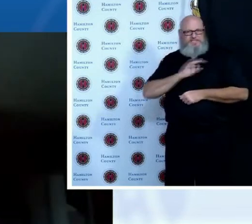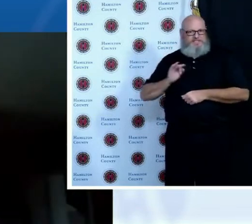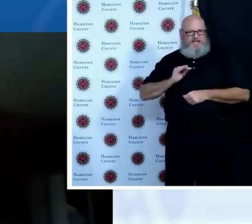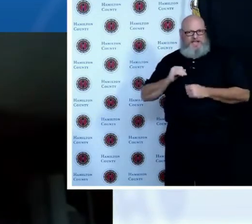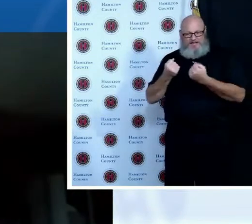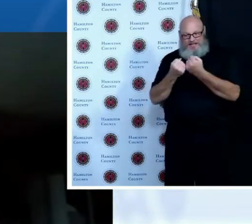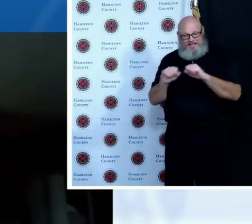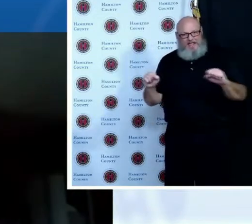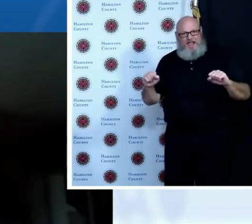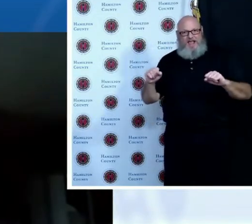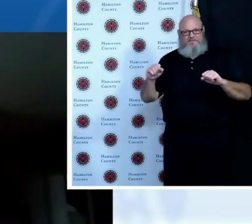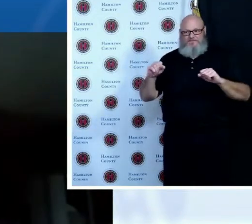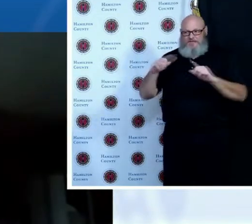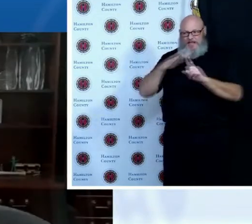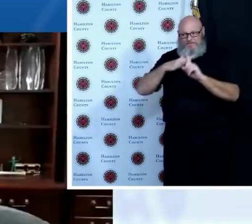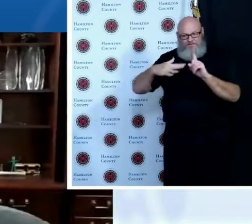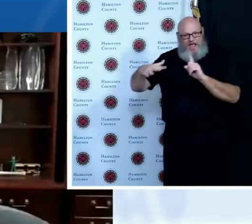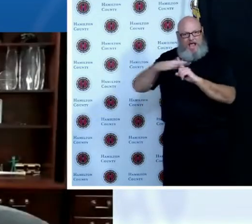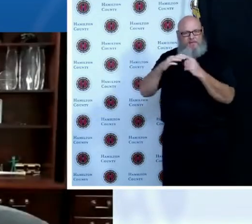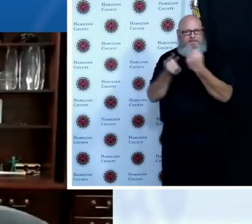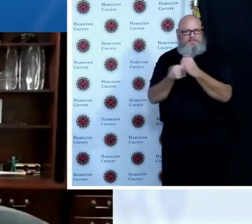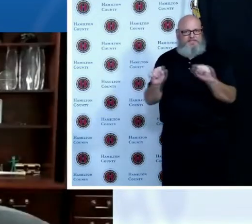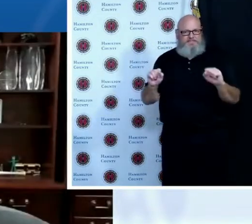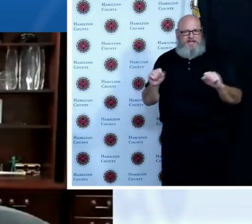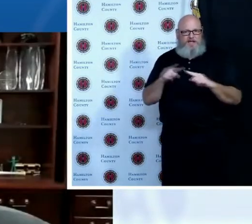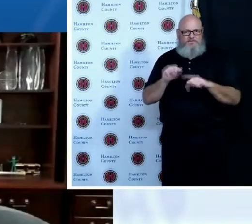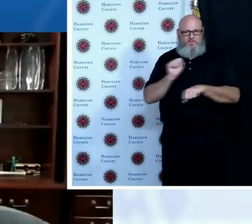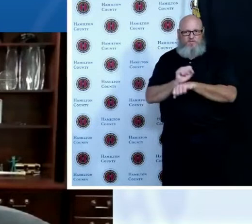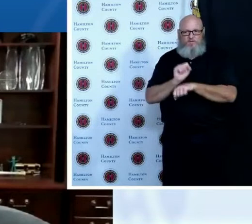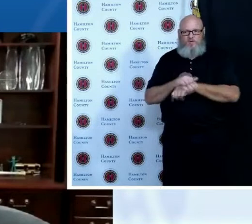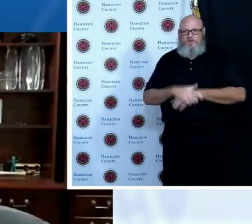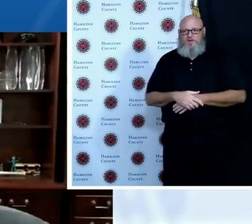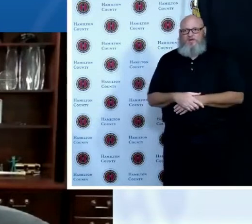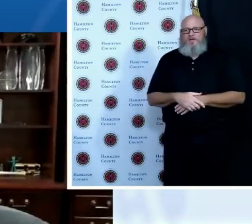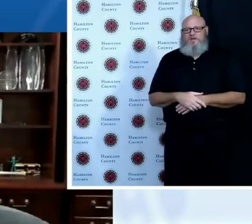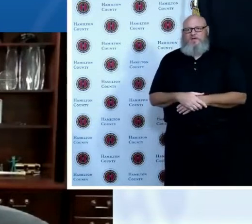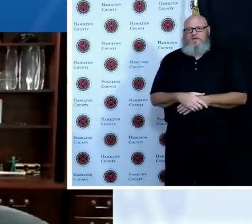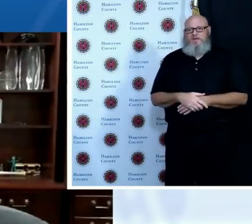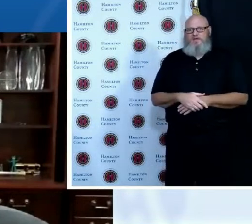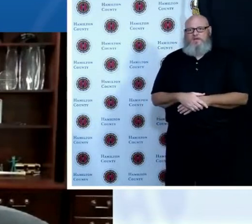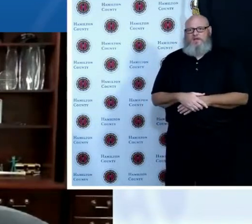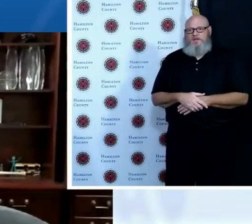tough is that now you know I think that staffing right now is it's that people are are you know